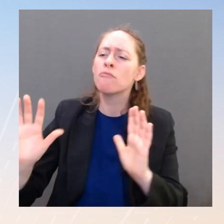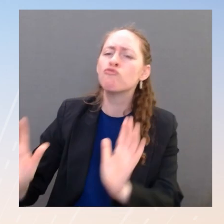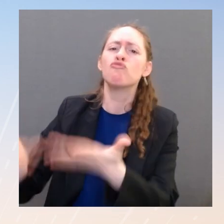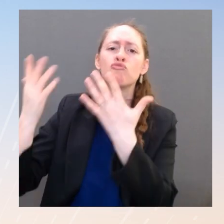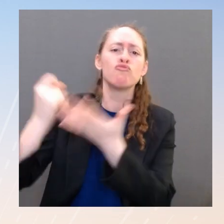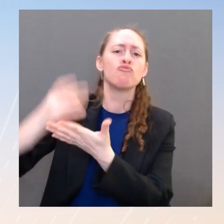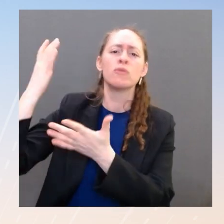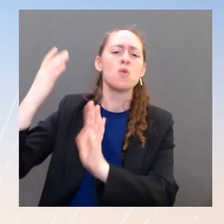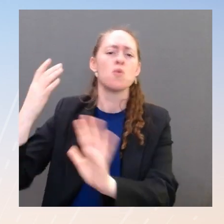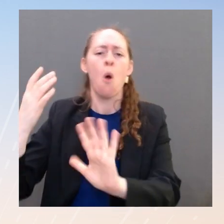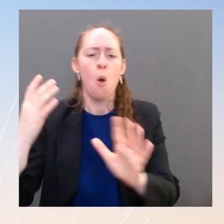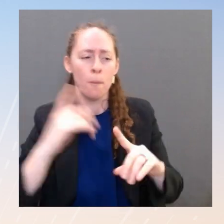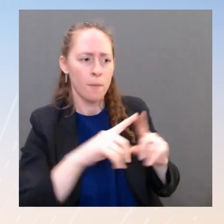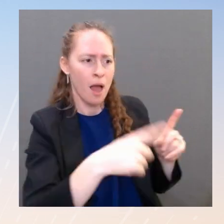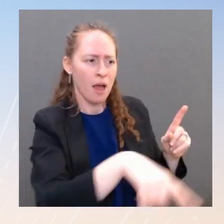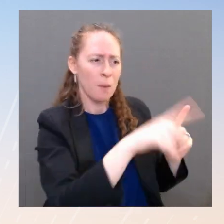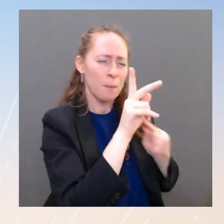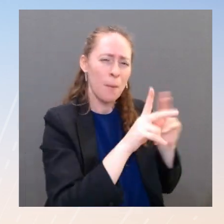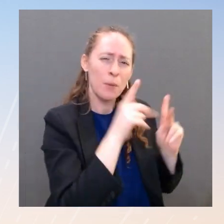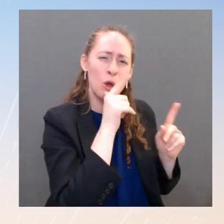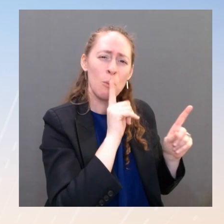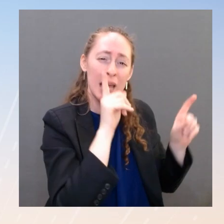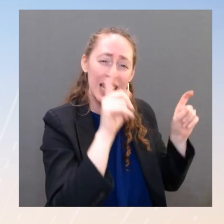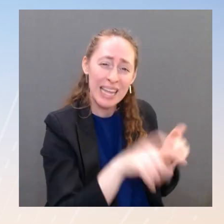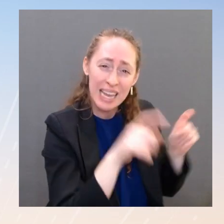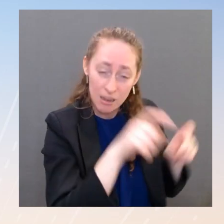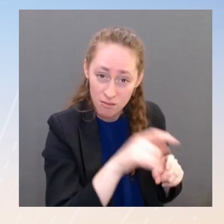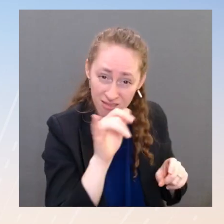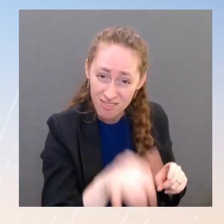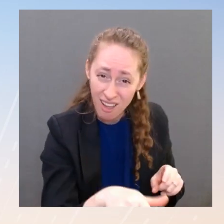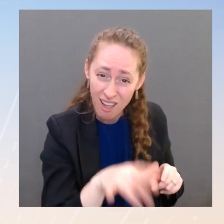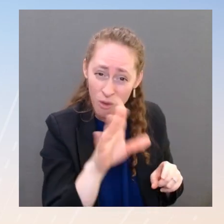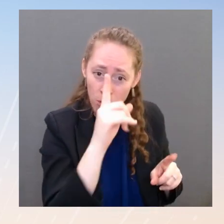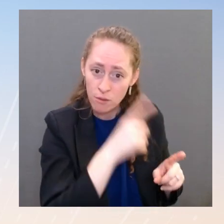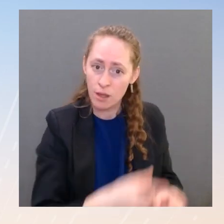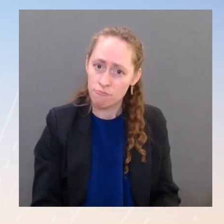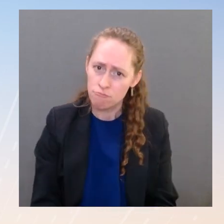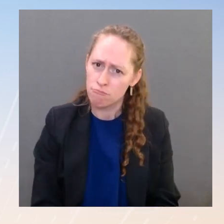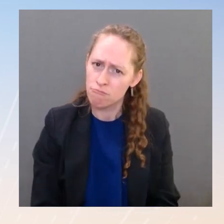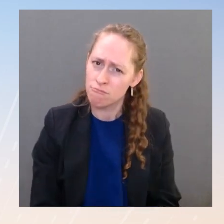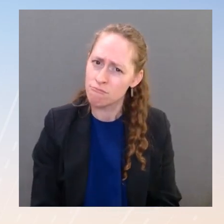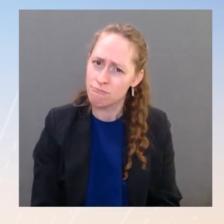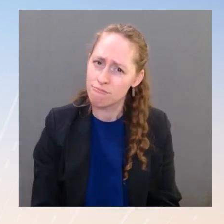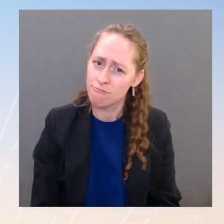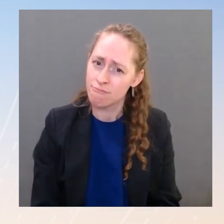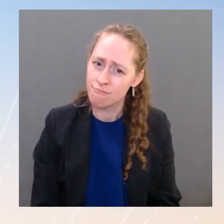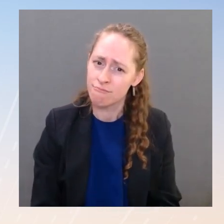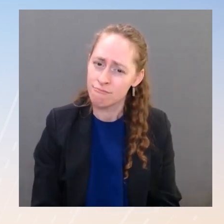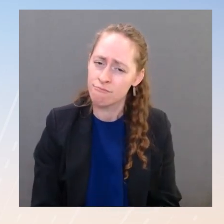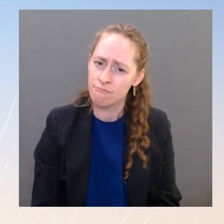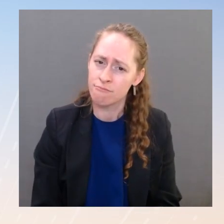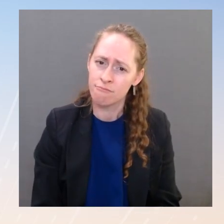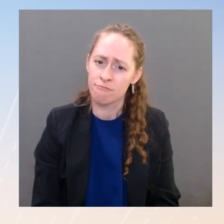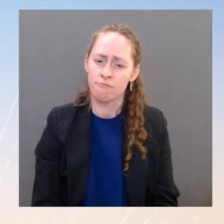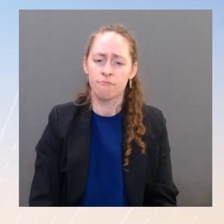Ms. Psaki: Well, that's the goal -- right? is to make sure it's targeted at people who need help the most. The Press: Okay. And then, the Washington Post